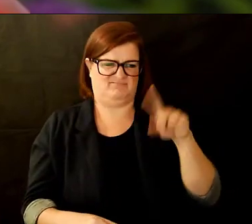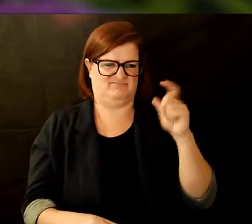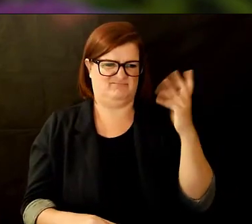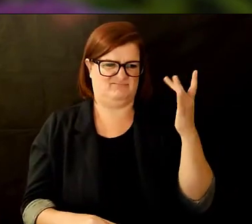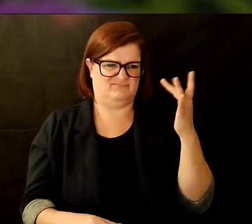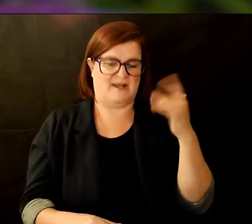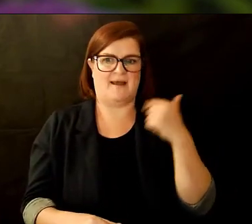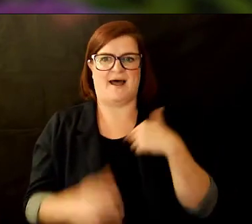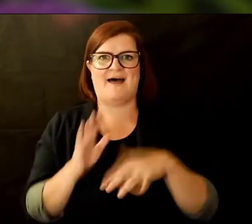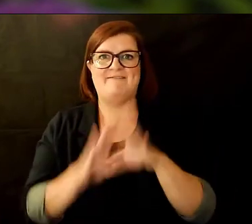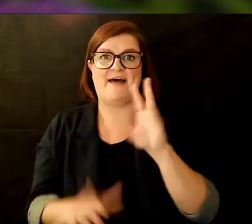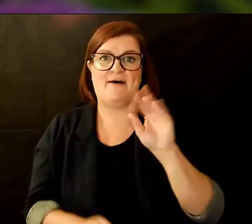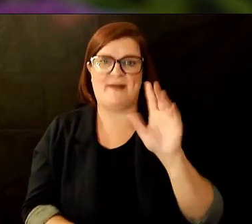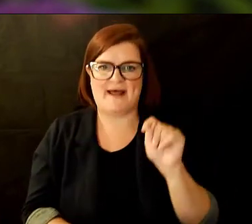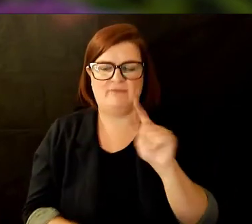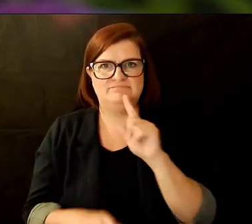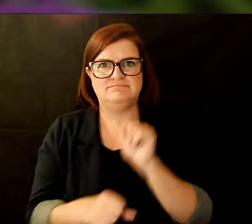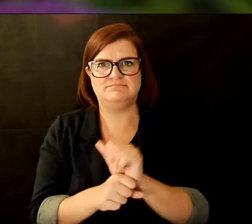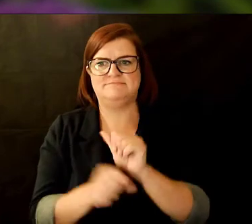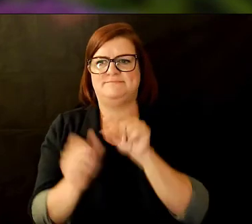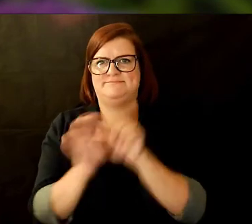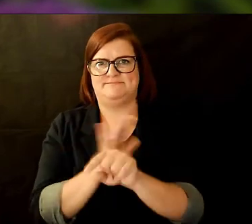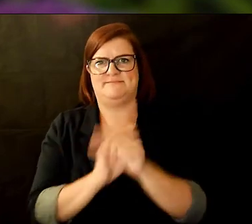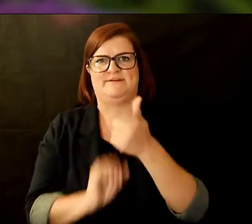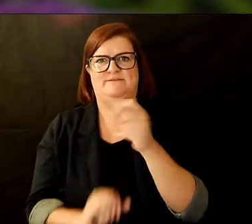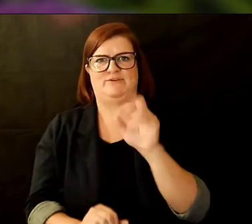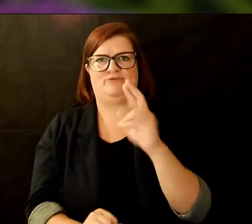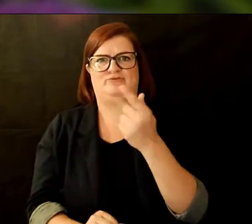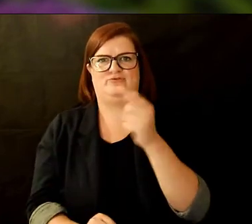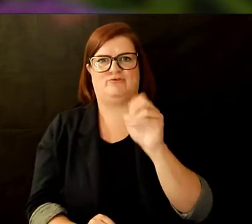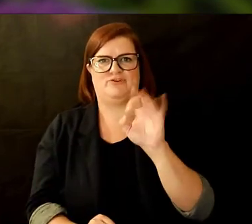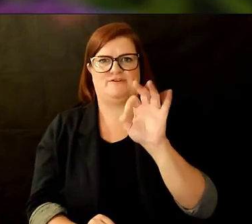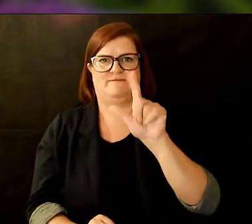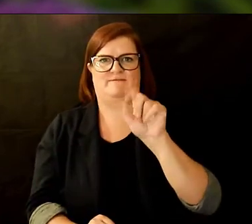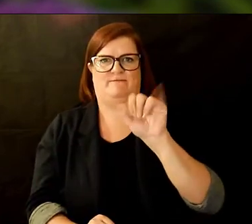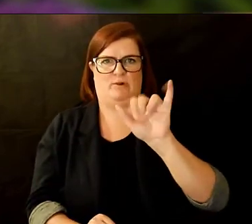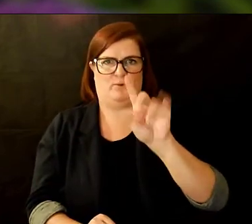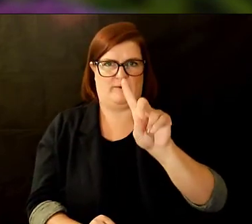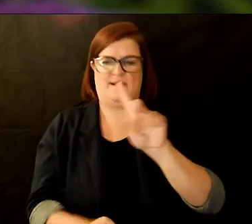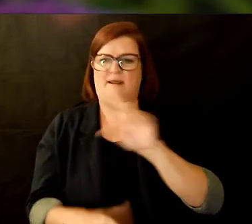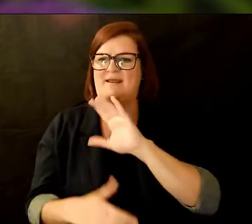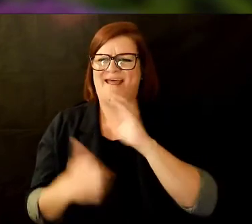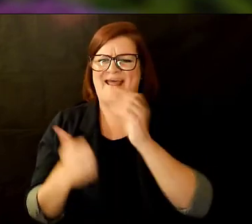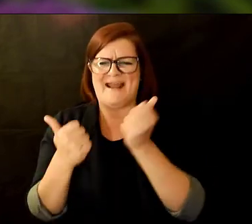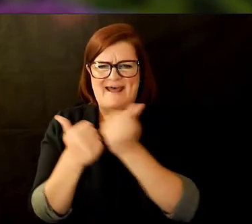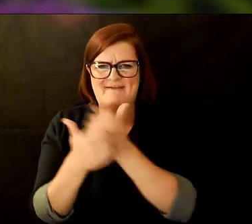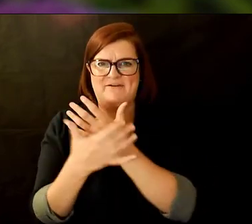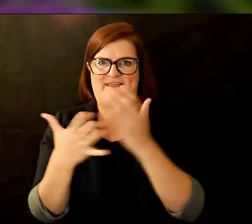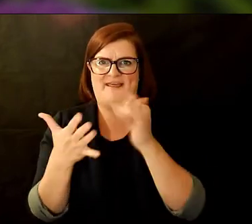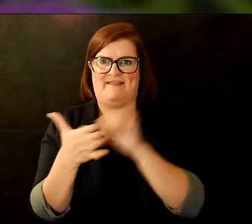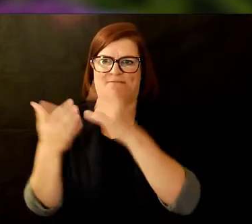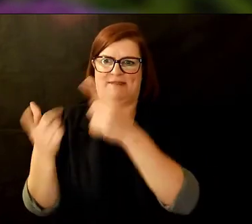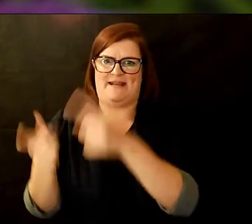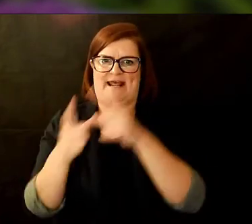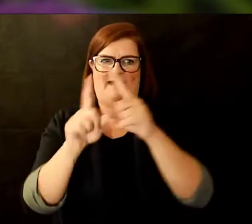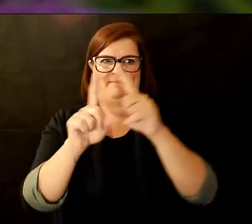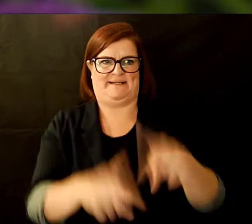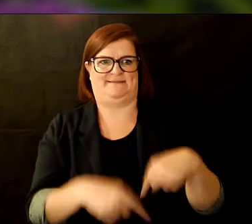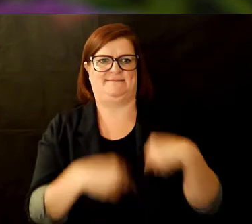I quickly found out about the murder of George Floyd and all of the things that had been happening after that.